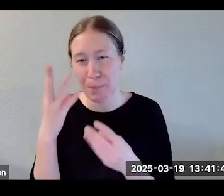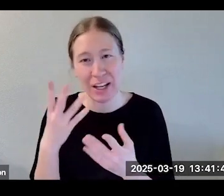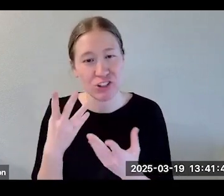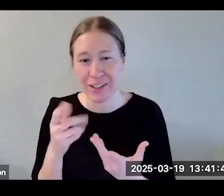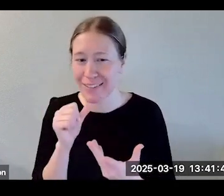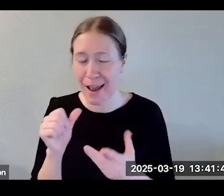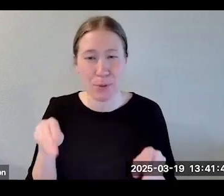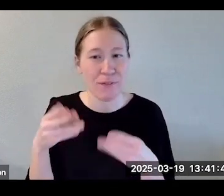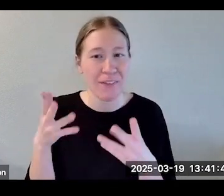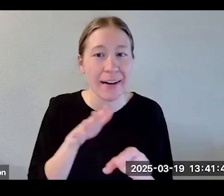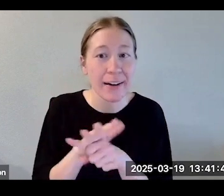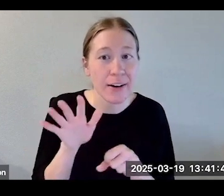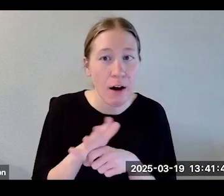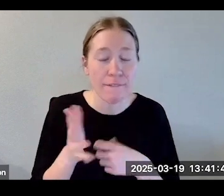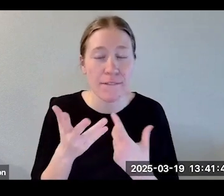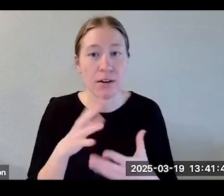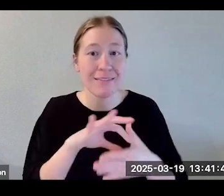within the context it appears.